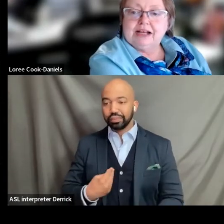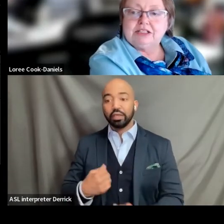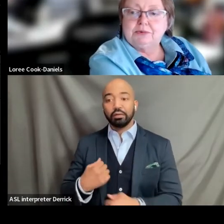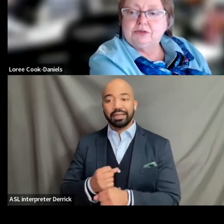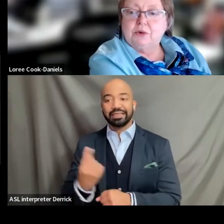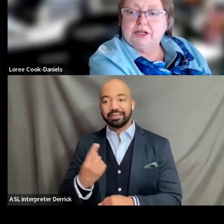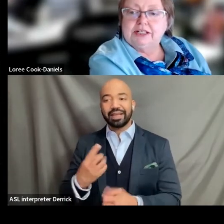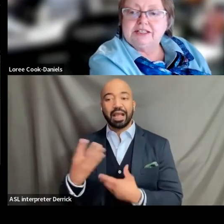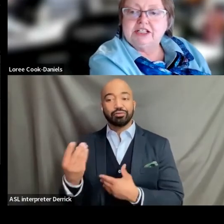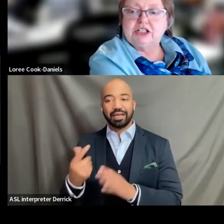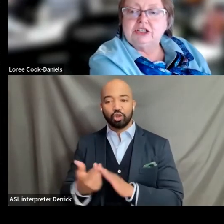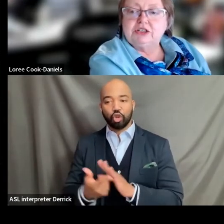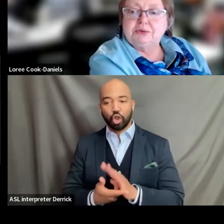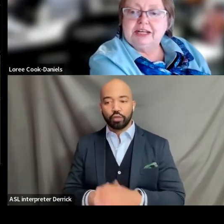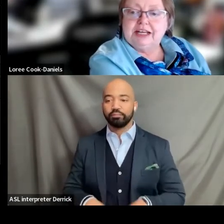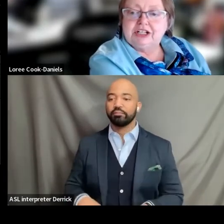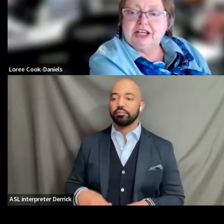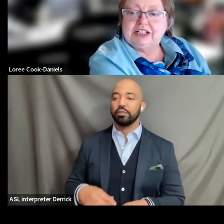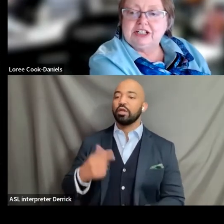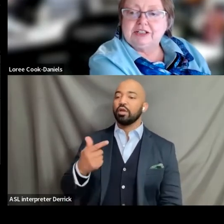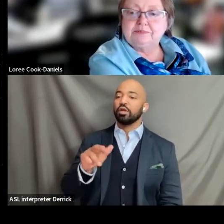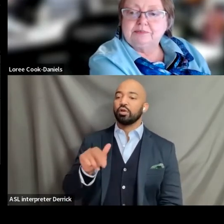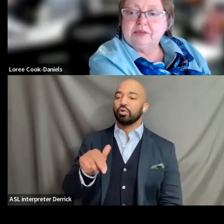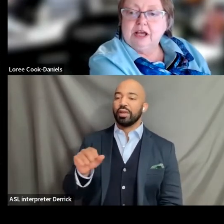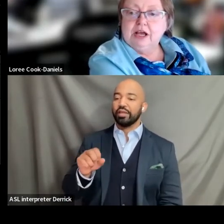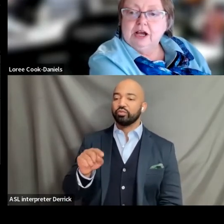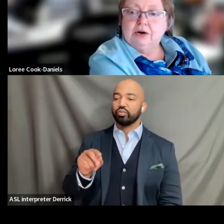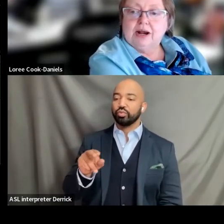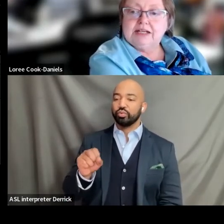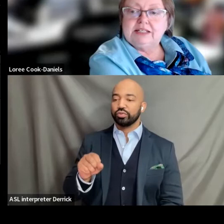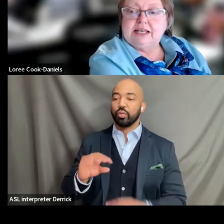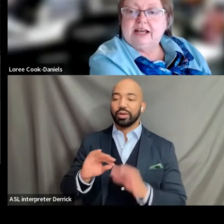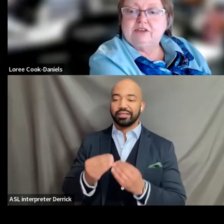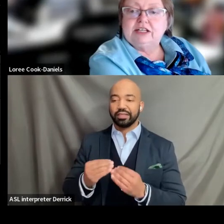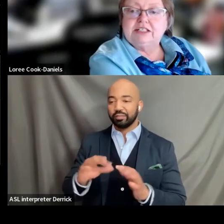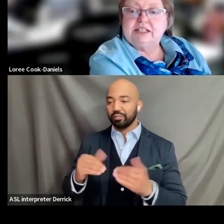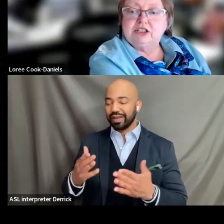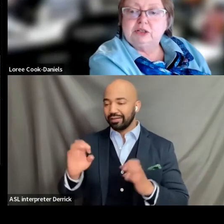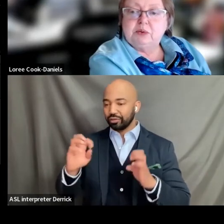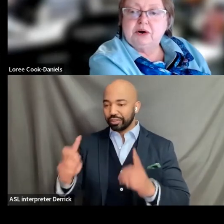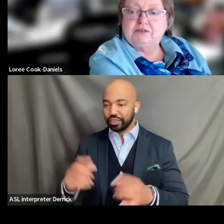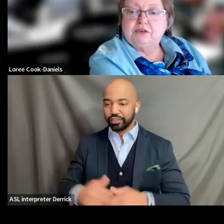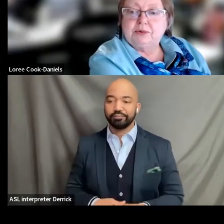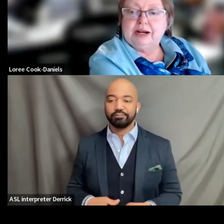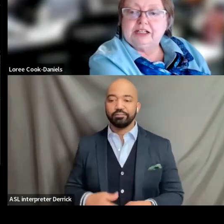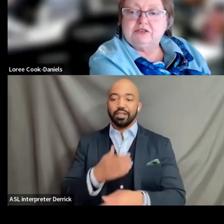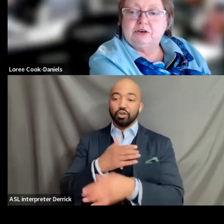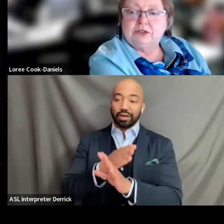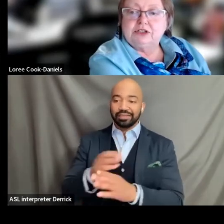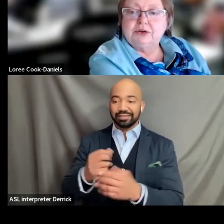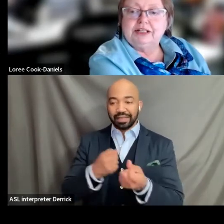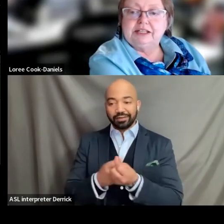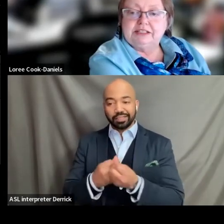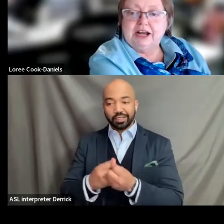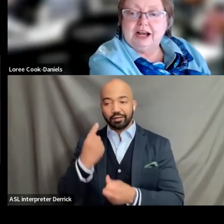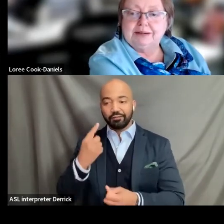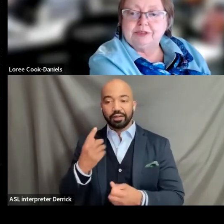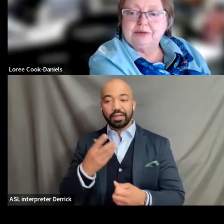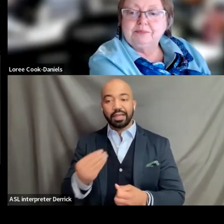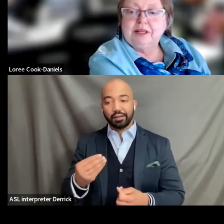Grassroots organizations doing education. Crisis advocacy and support for trans folks during these times.